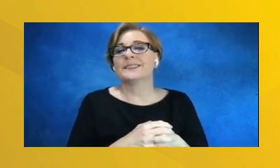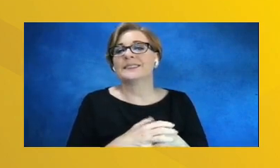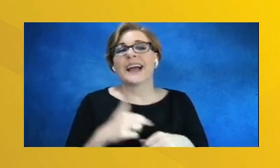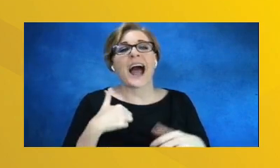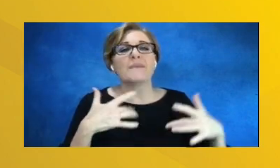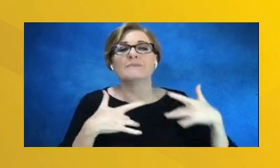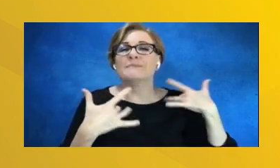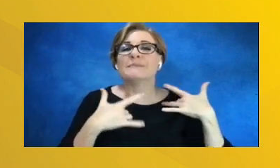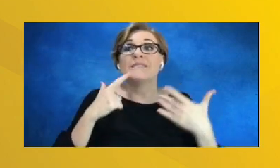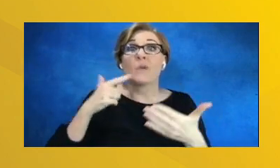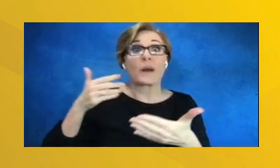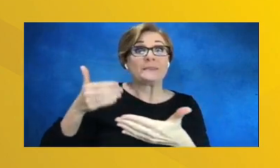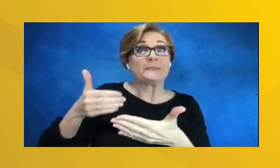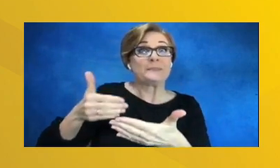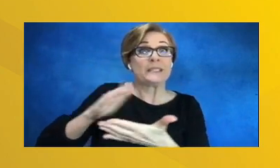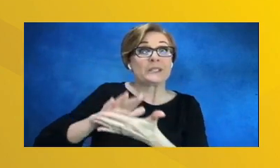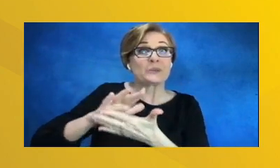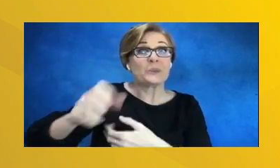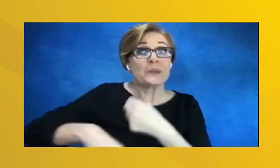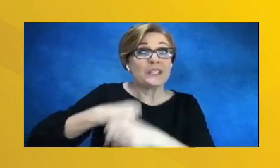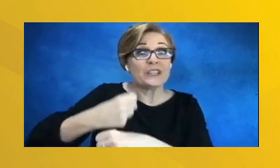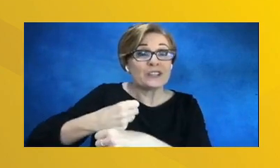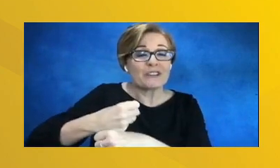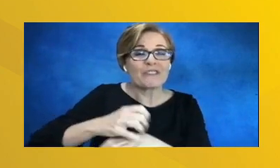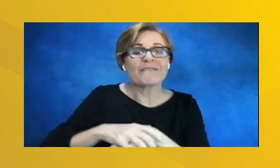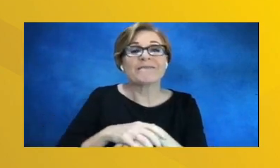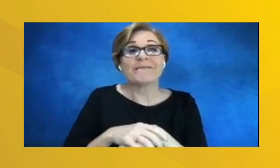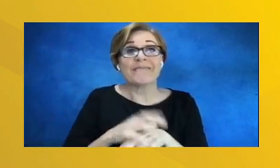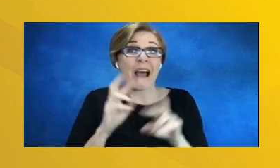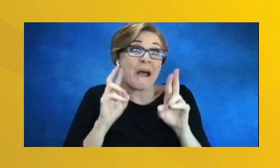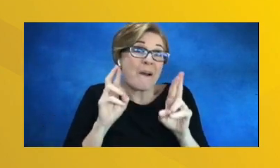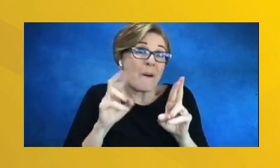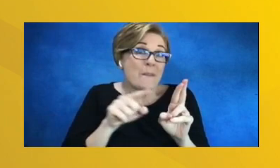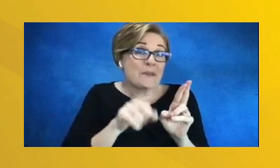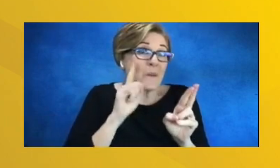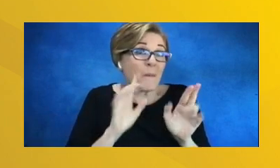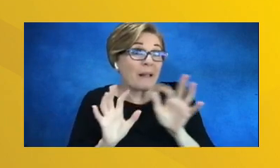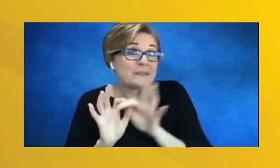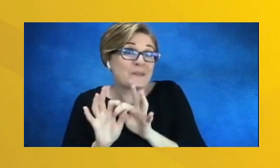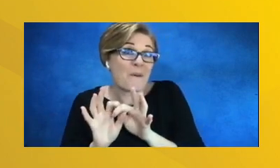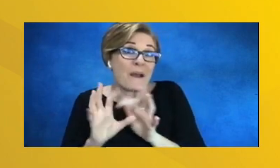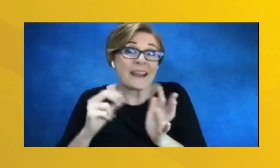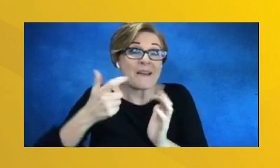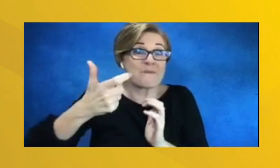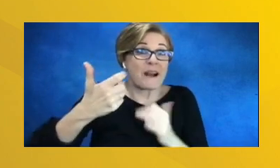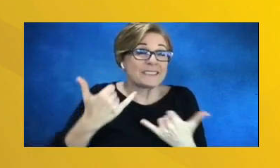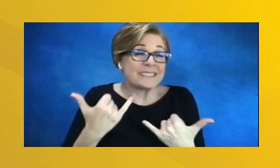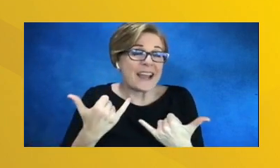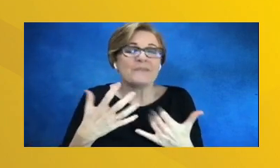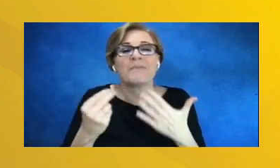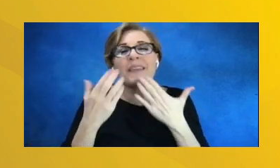And hopefully, you'll be one of those viewers now. I'm so excited. And also thank you to all my colleagues as well.